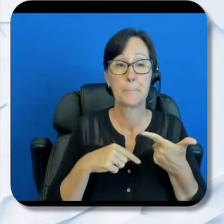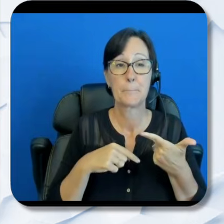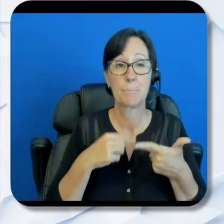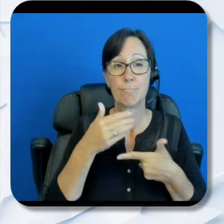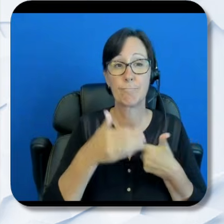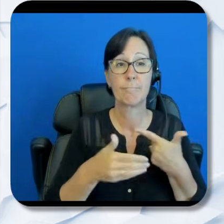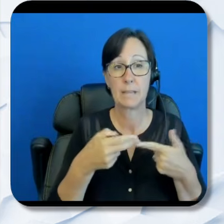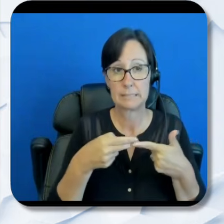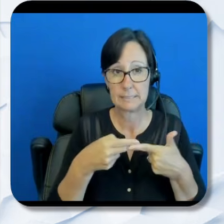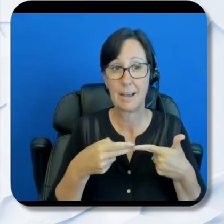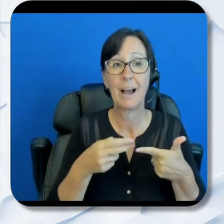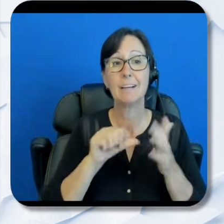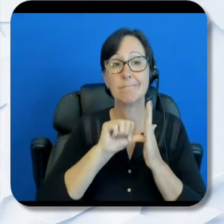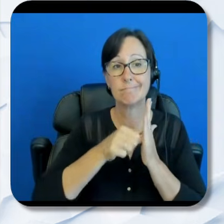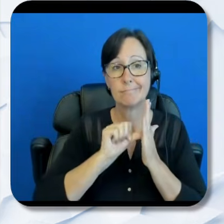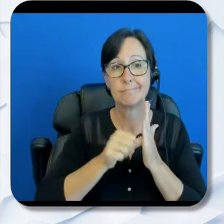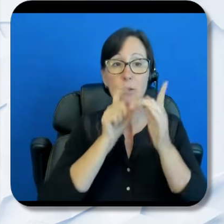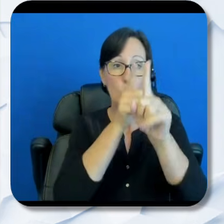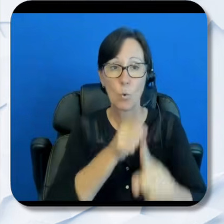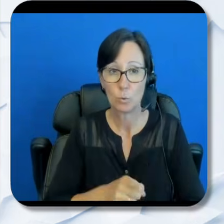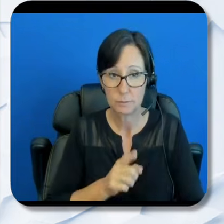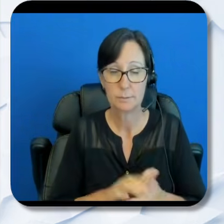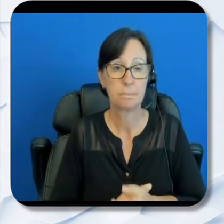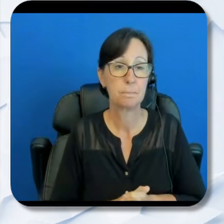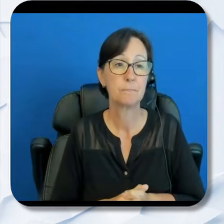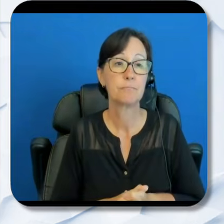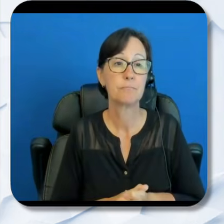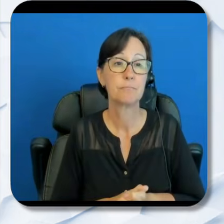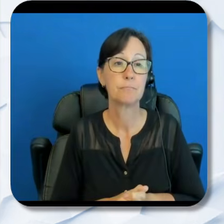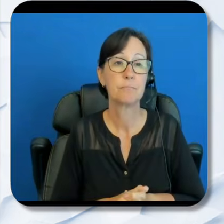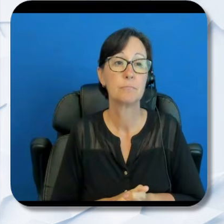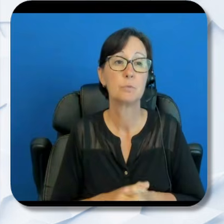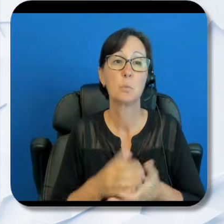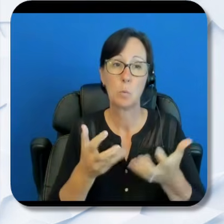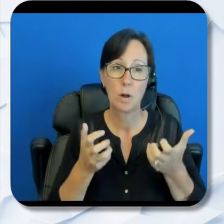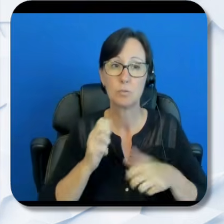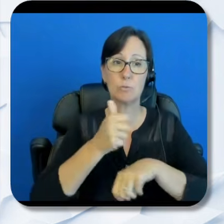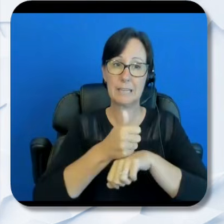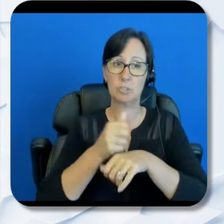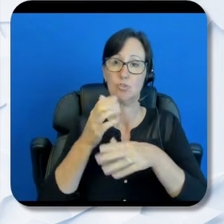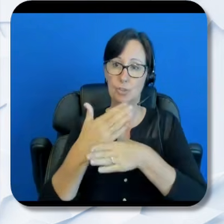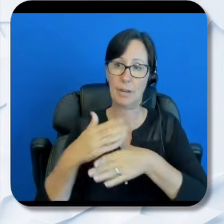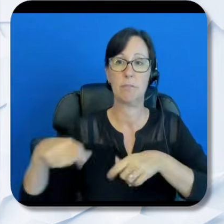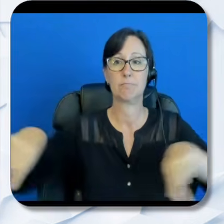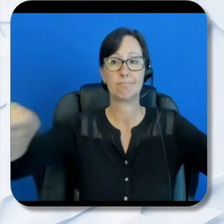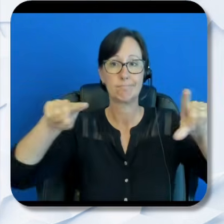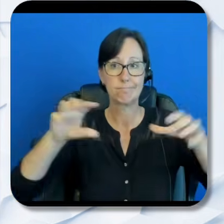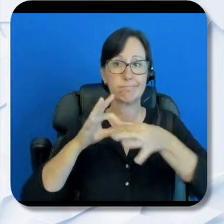Just wanted to highlight the goals of today's webinar. Today, we want to build a shared understanding of California student homelessness Crisis.